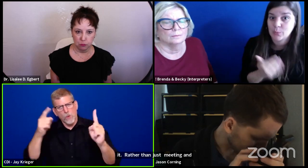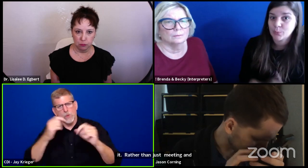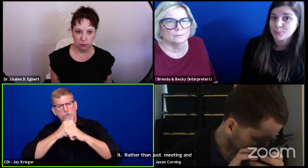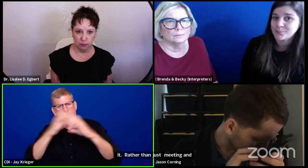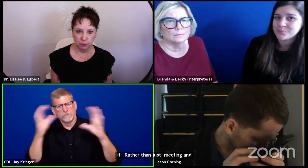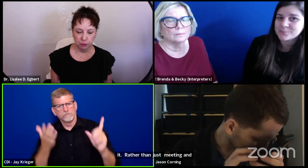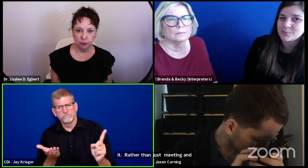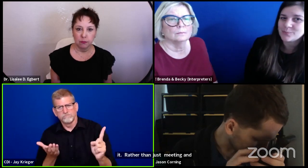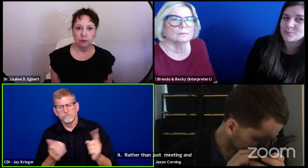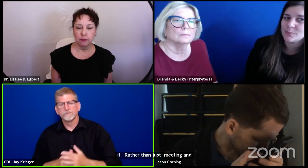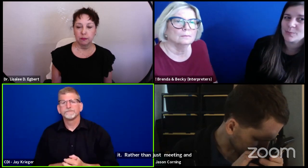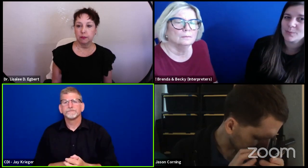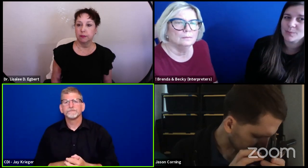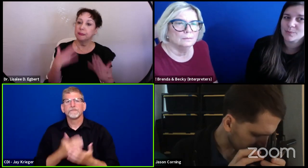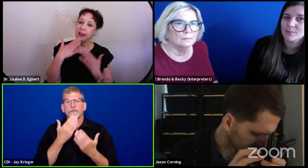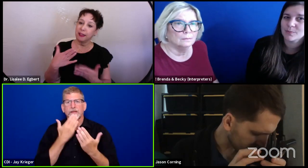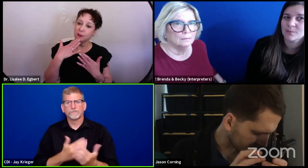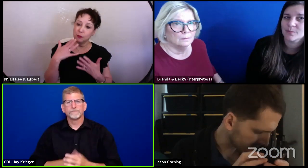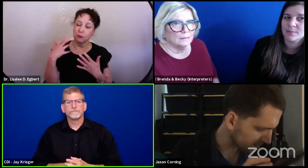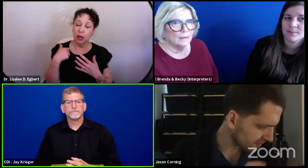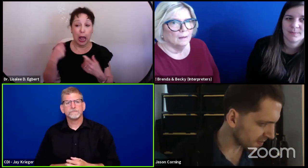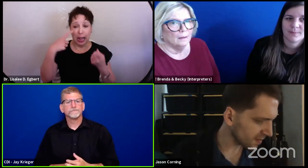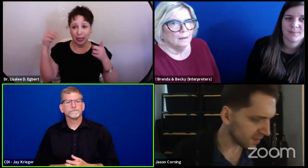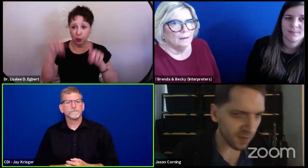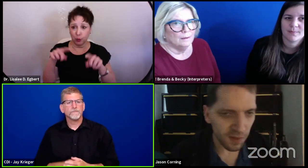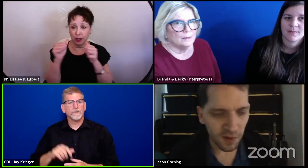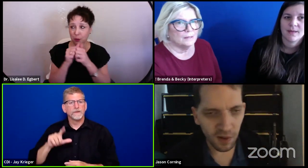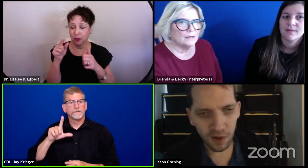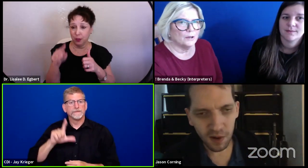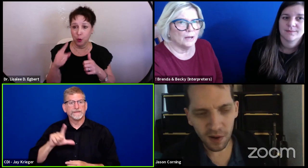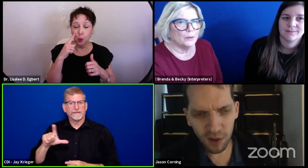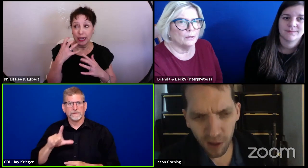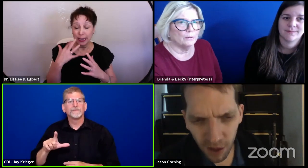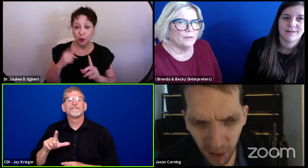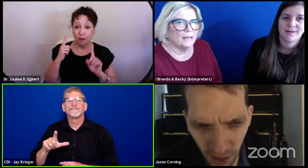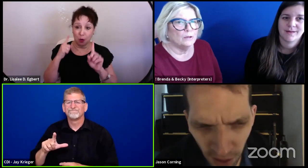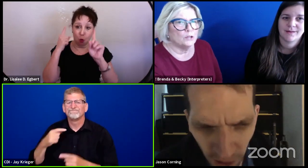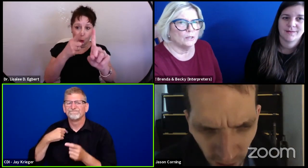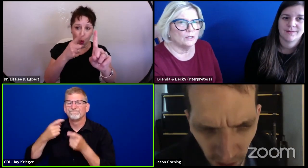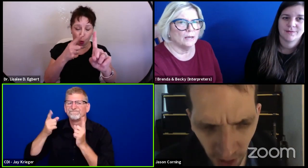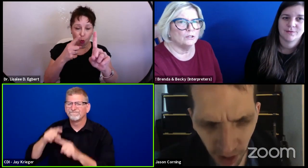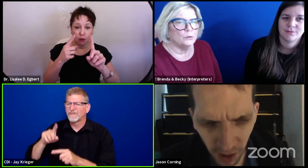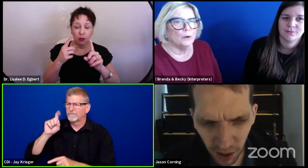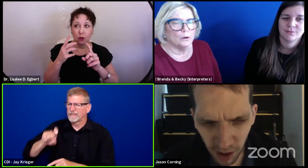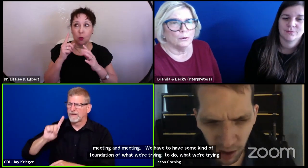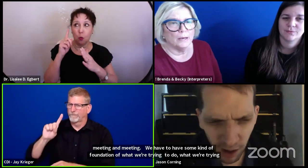Thank you so much. And I do agree.